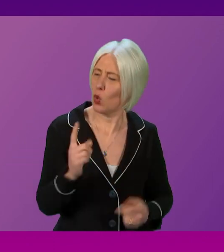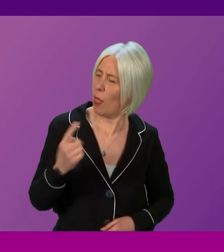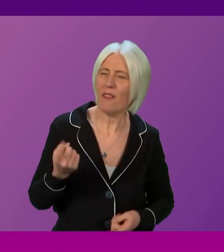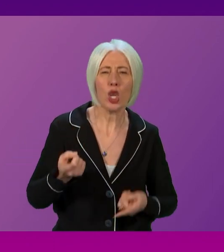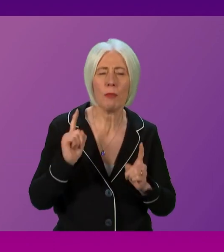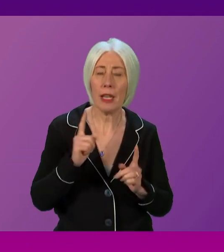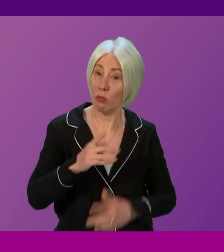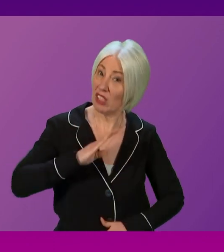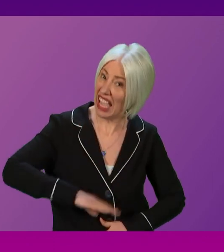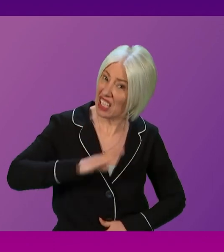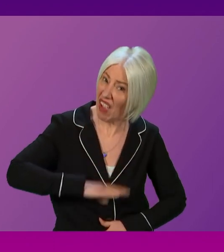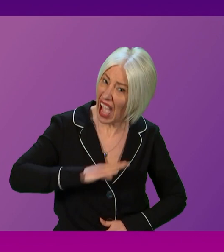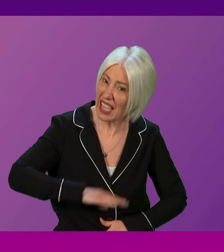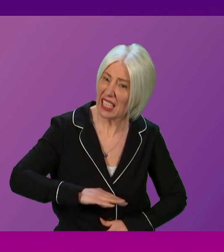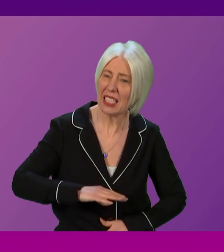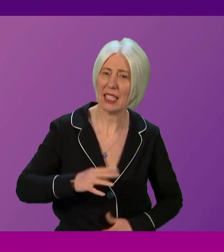Is the First Minister satisfied with that? How would she justify